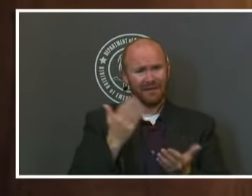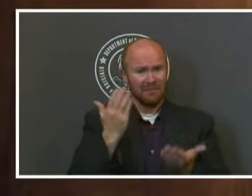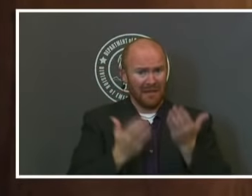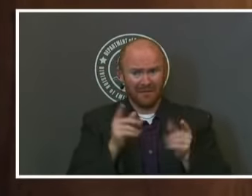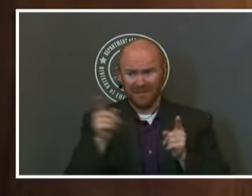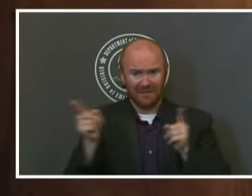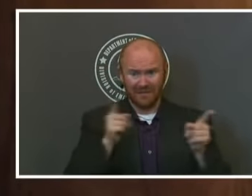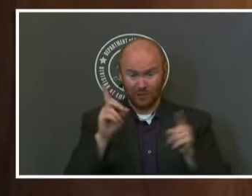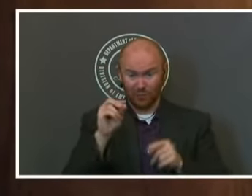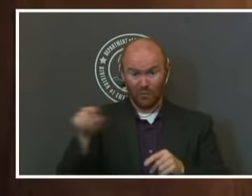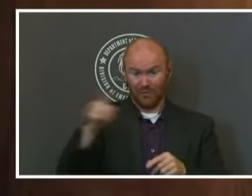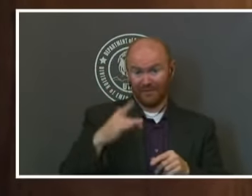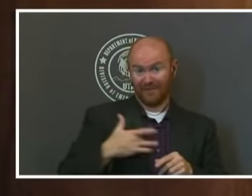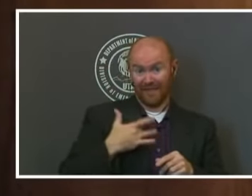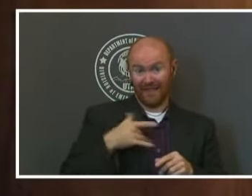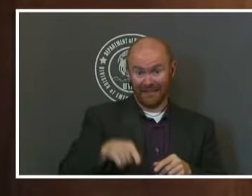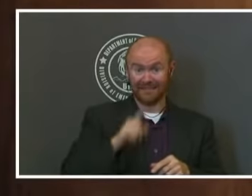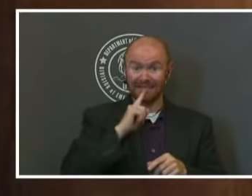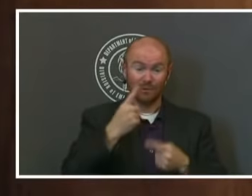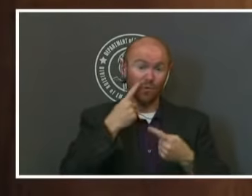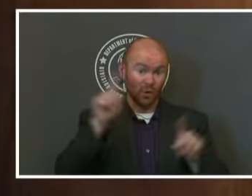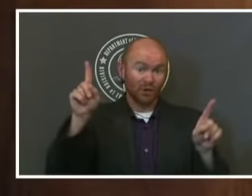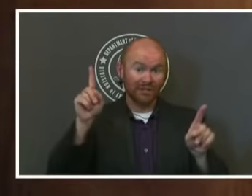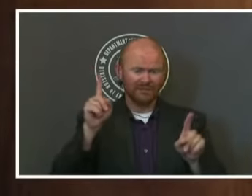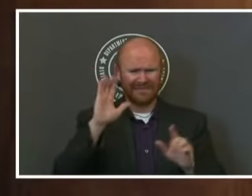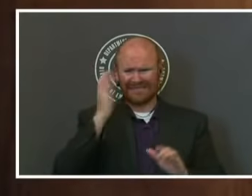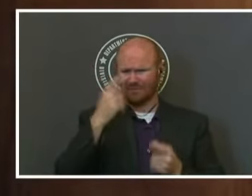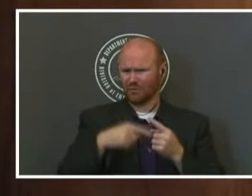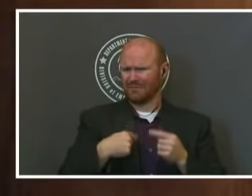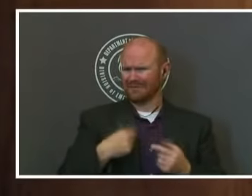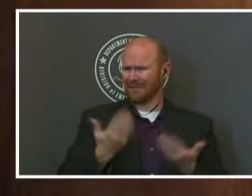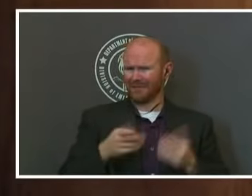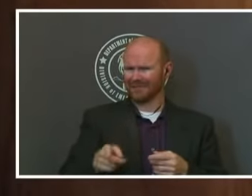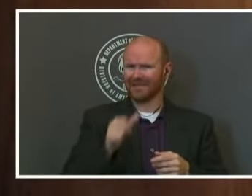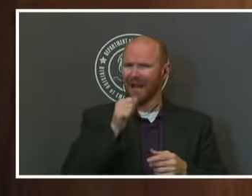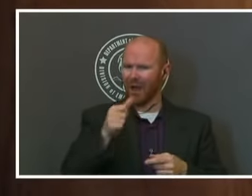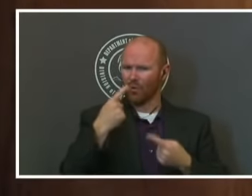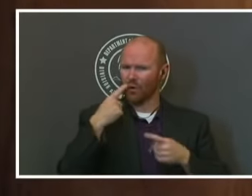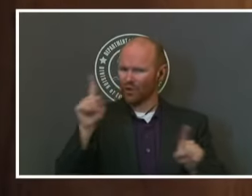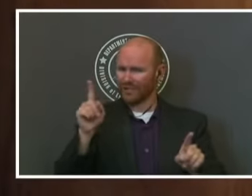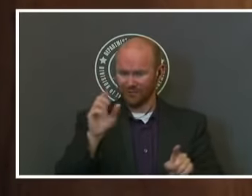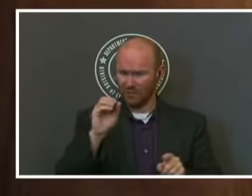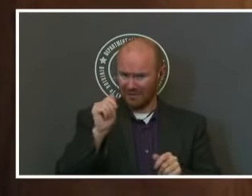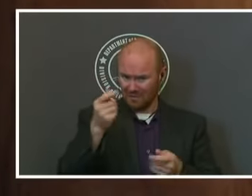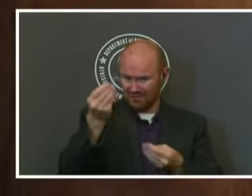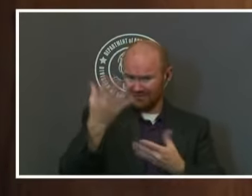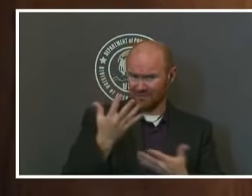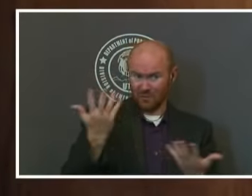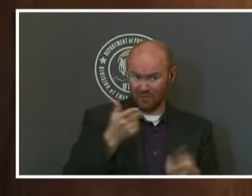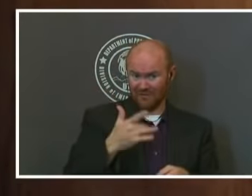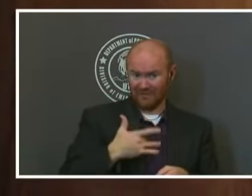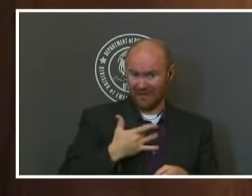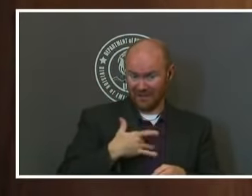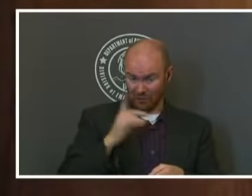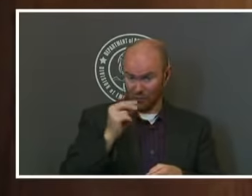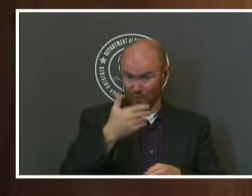that it's working because it kind of appears that it may not